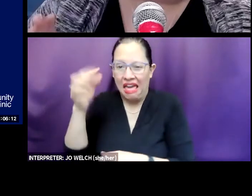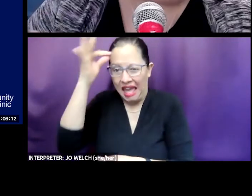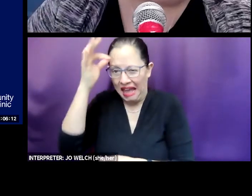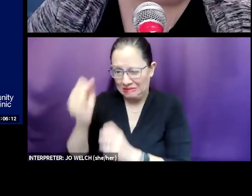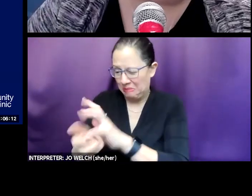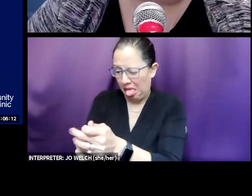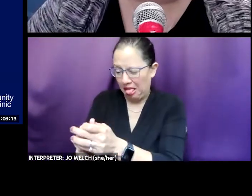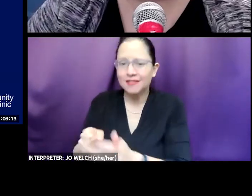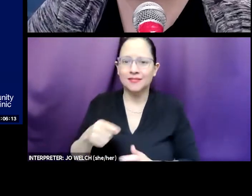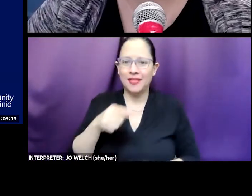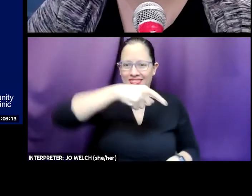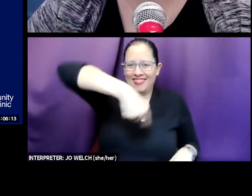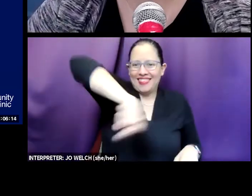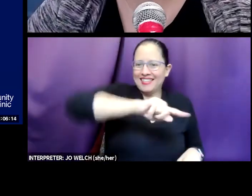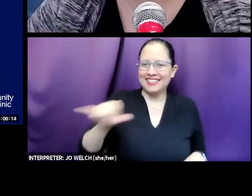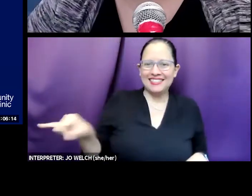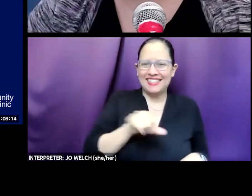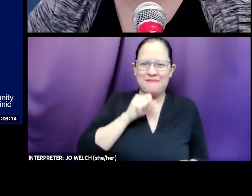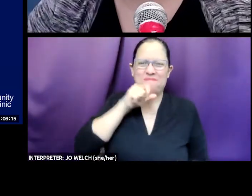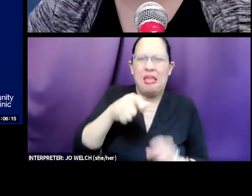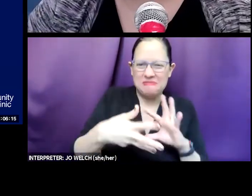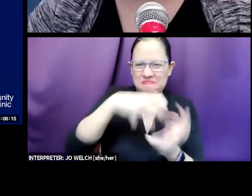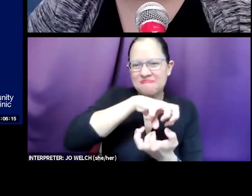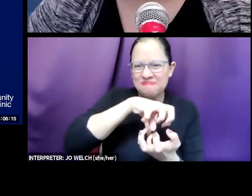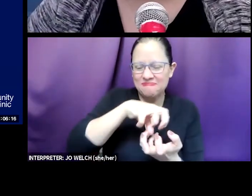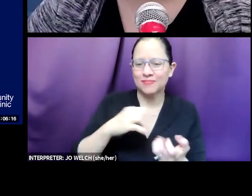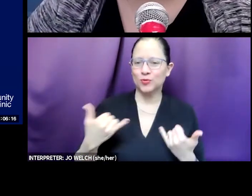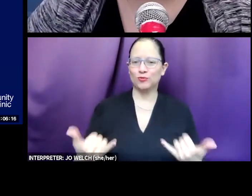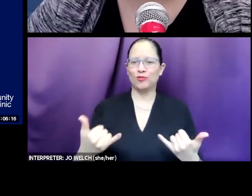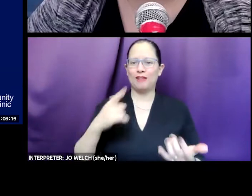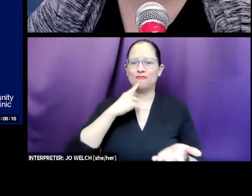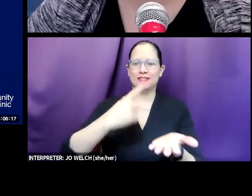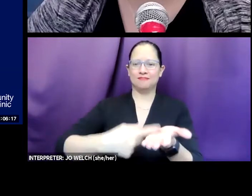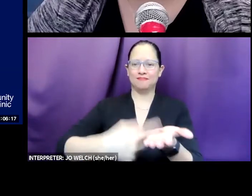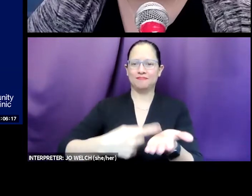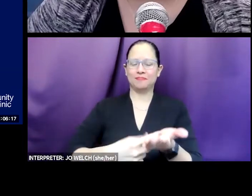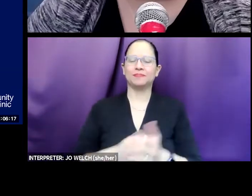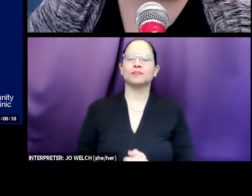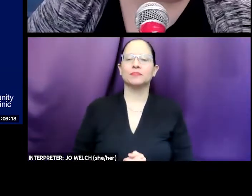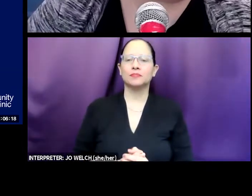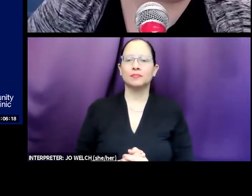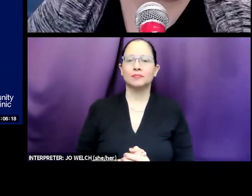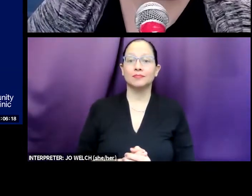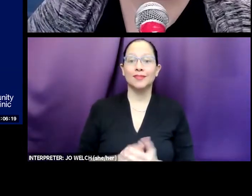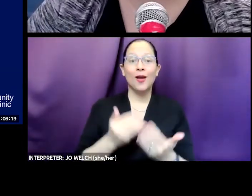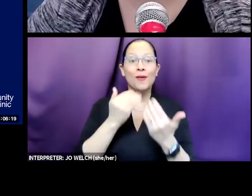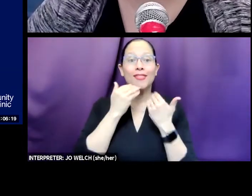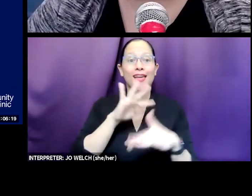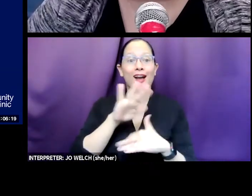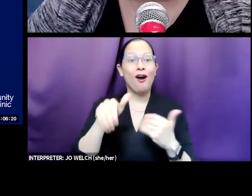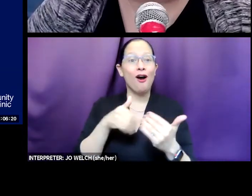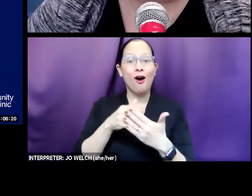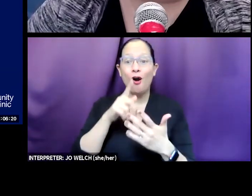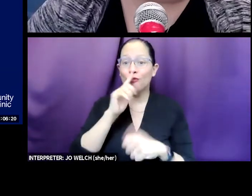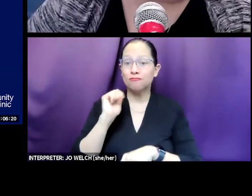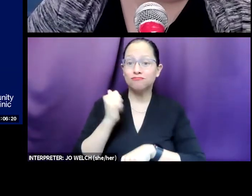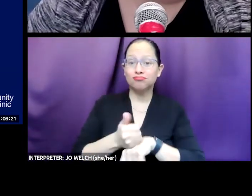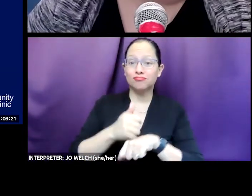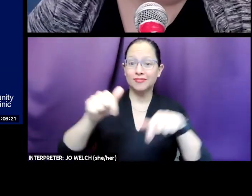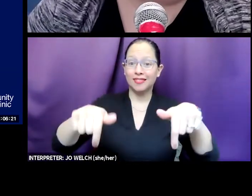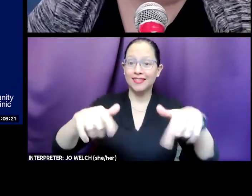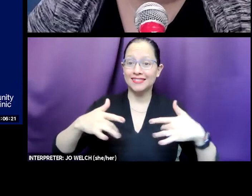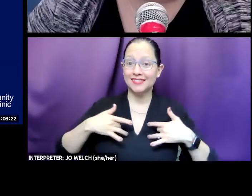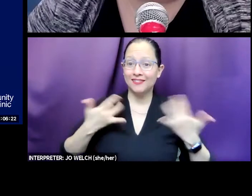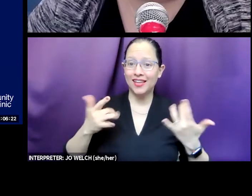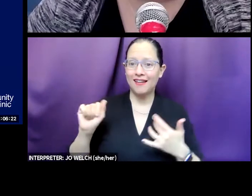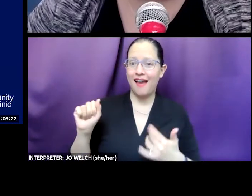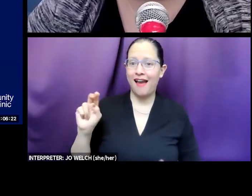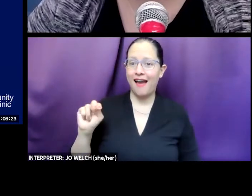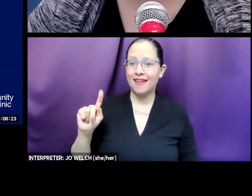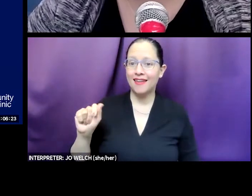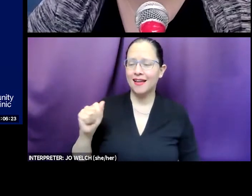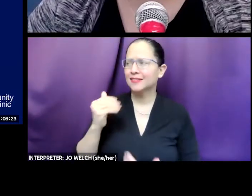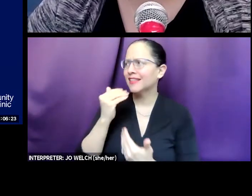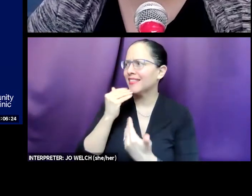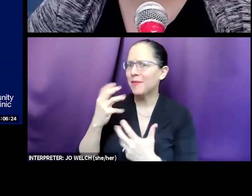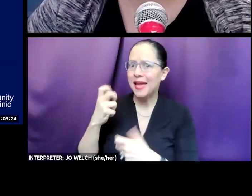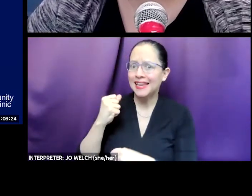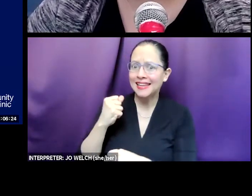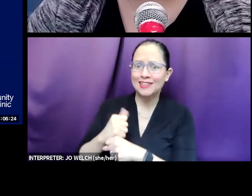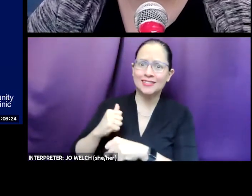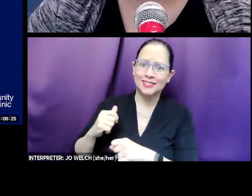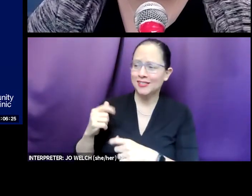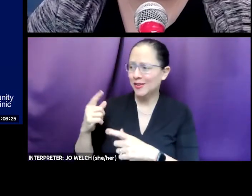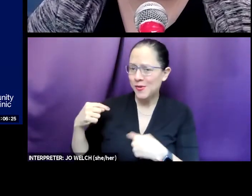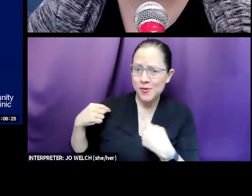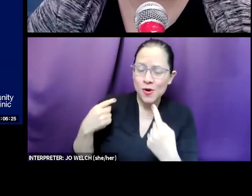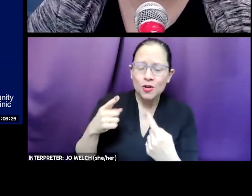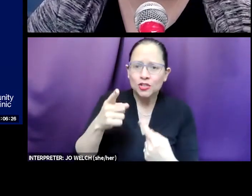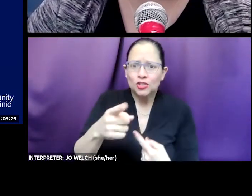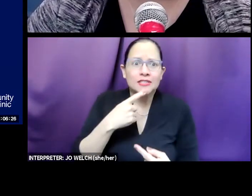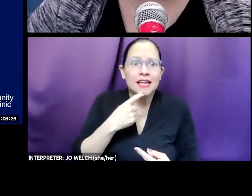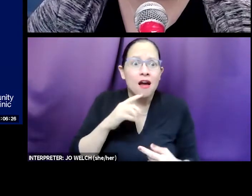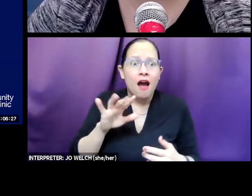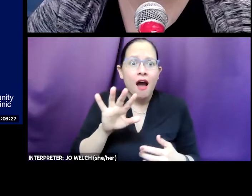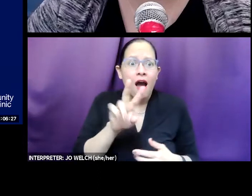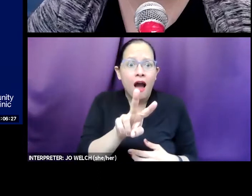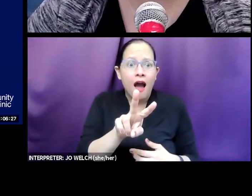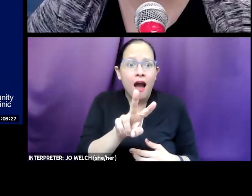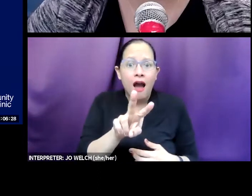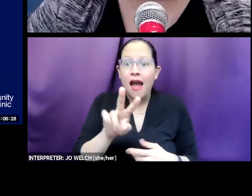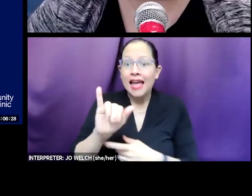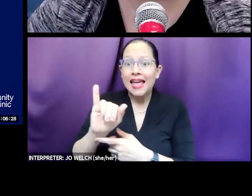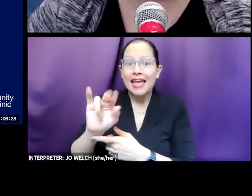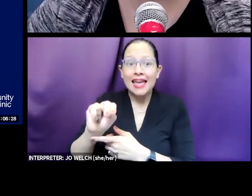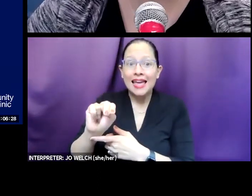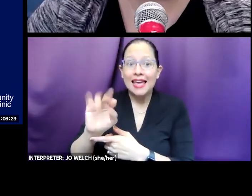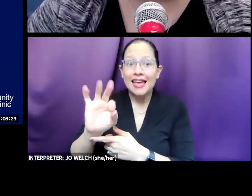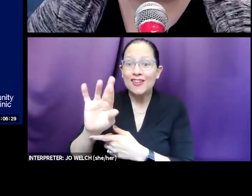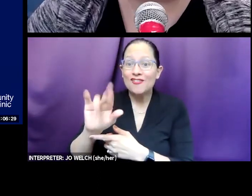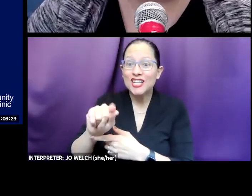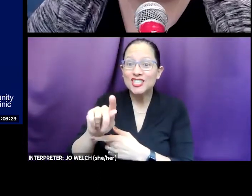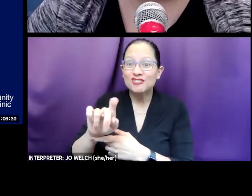I want to say thank you of course to everybody that was so instrumental in getting this together, Anita I've known for, for many years now and when I got the invitation and it had the word infrastructure in it I was just like these are my people.